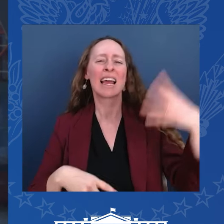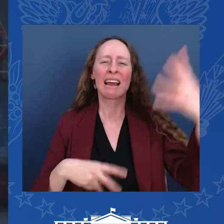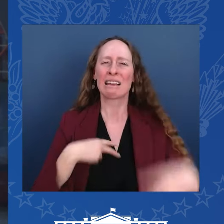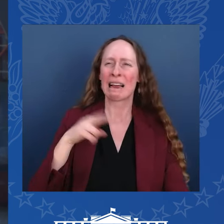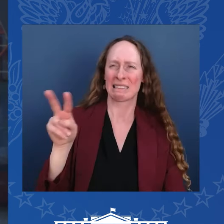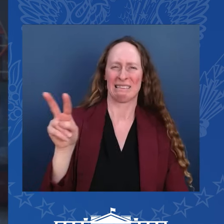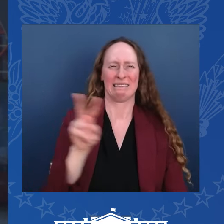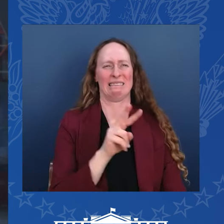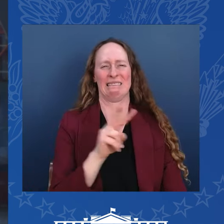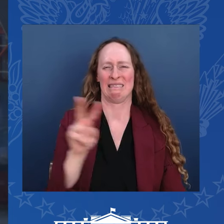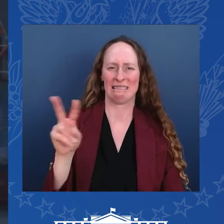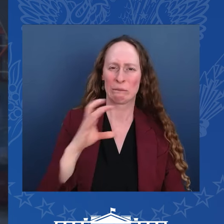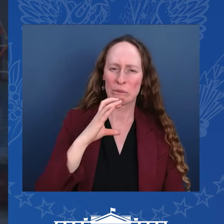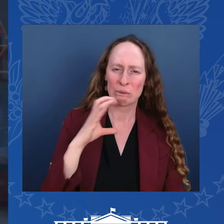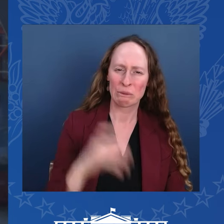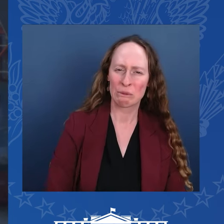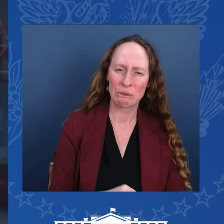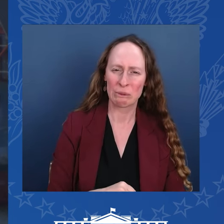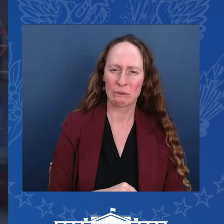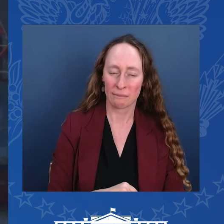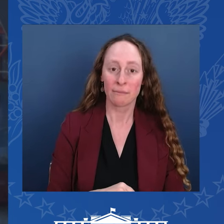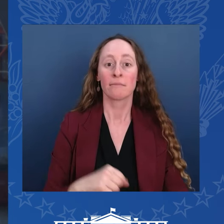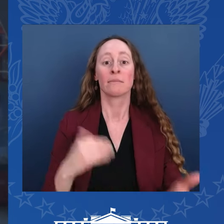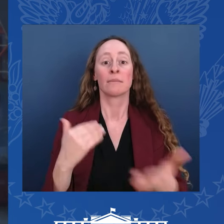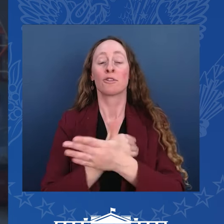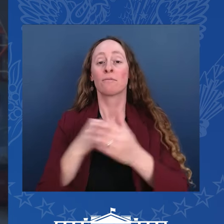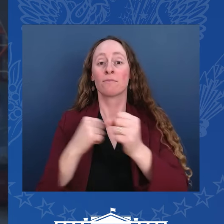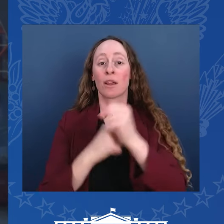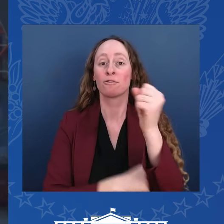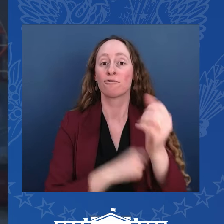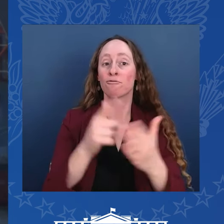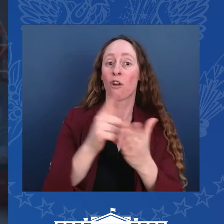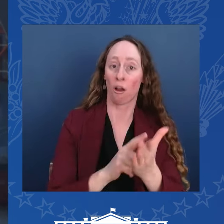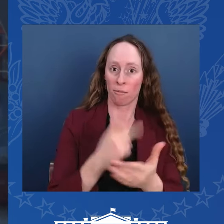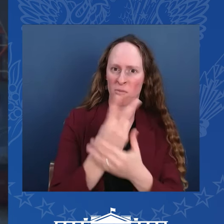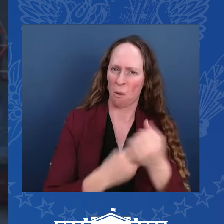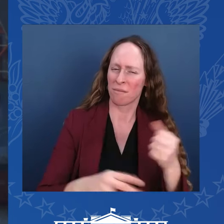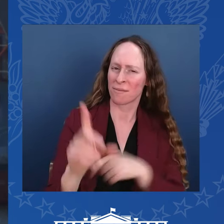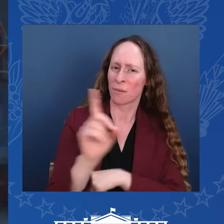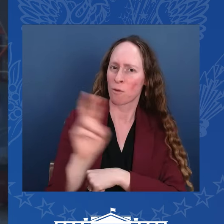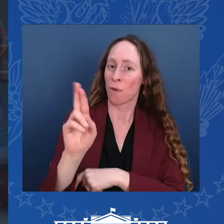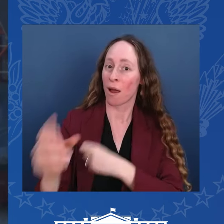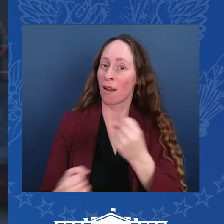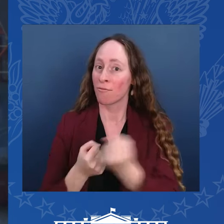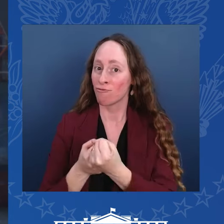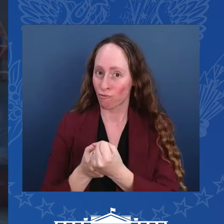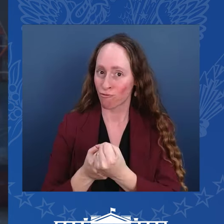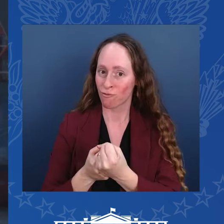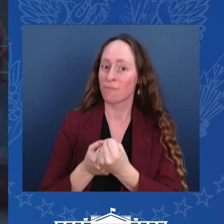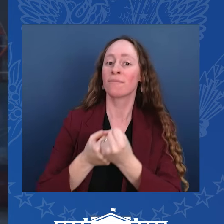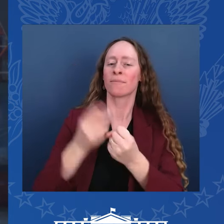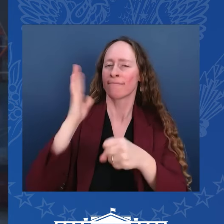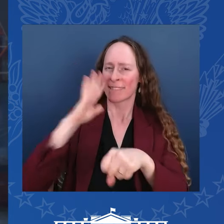it finally is being replaced. When the project is done, it will shorten the commute time significantly, increase safety,